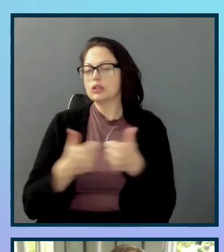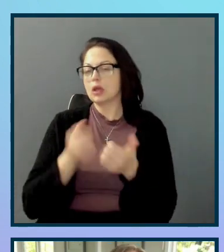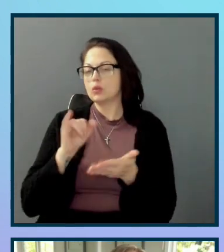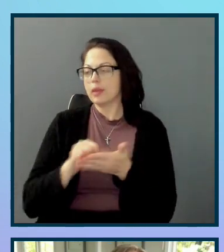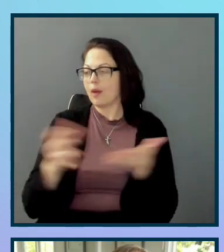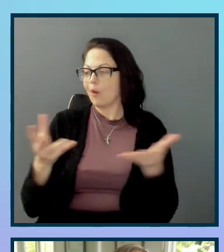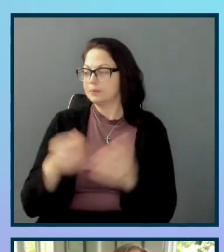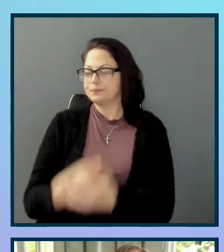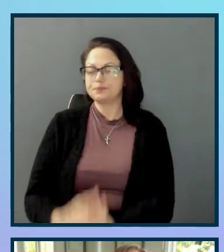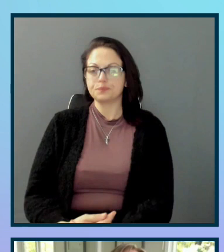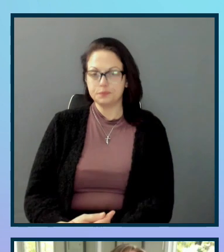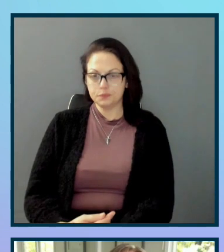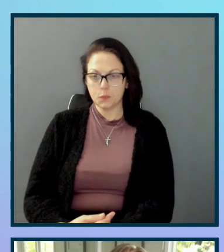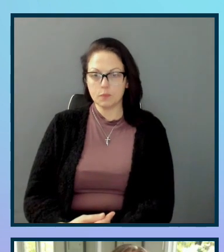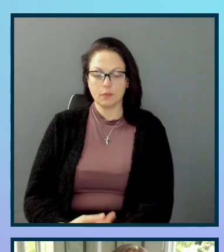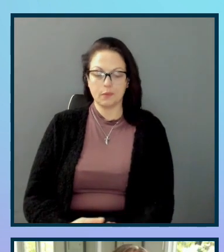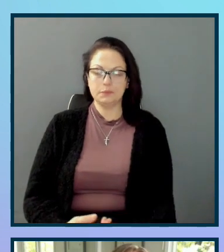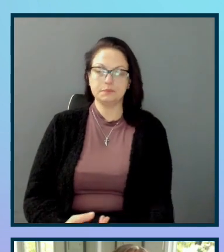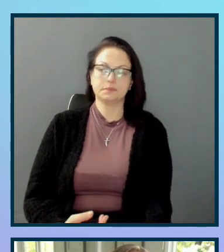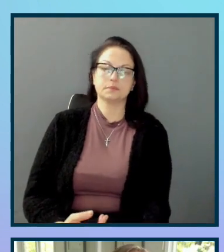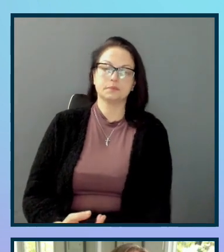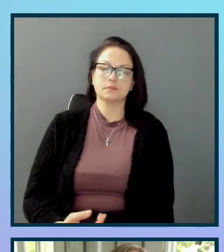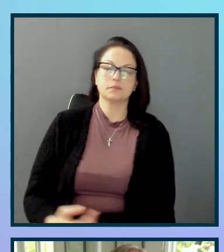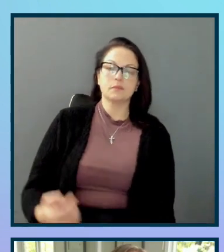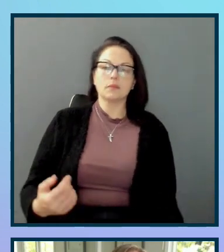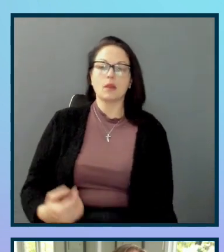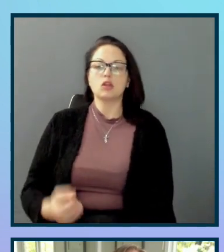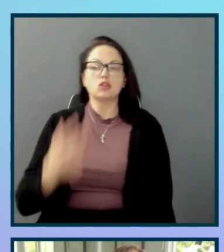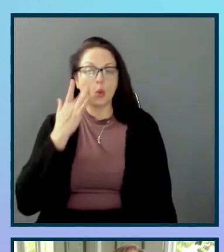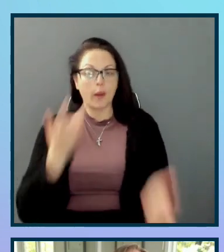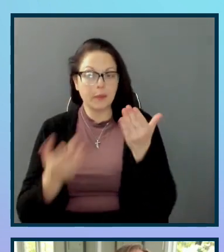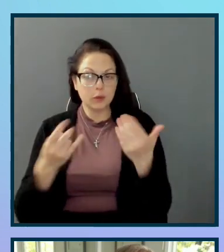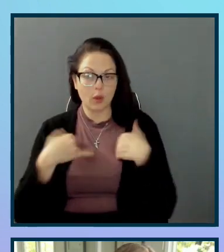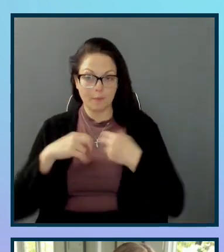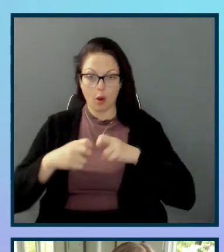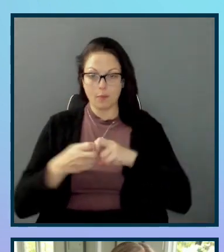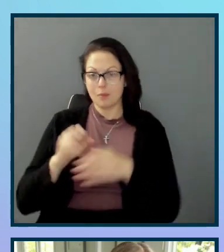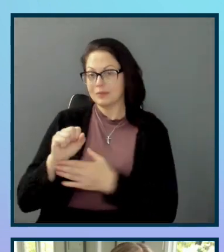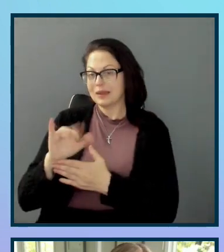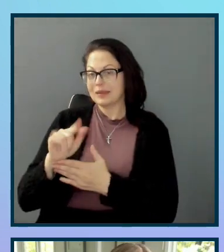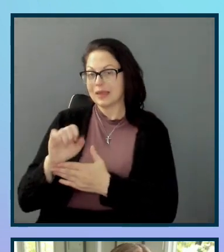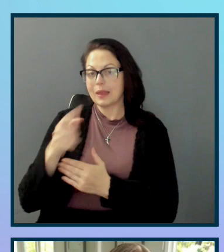is that the reason why you have trouble scaling your role as a designer is because you work with color palettes.